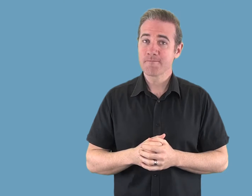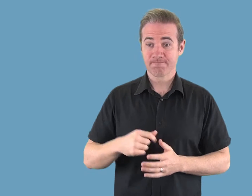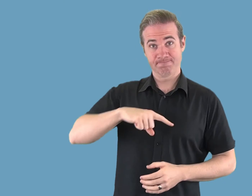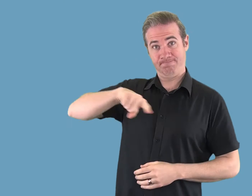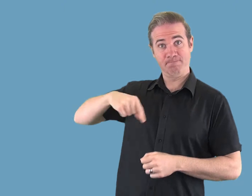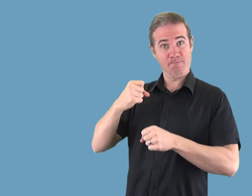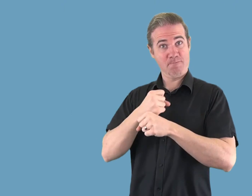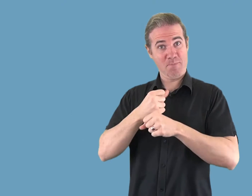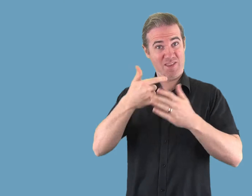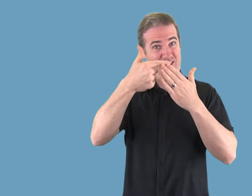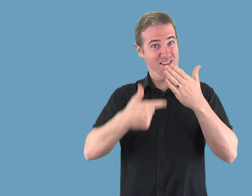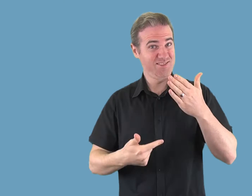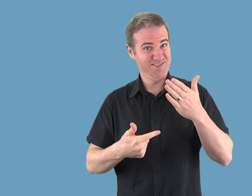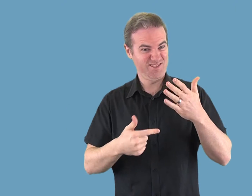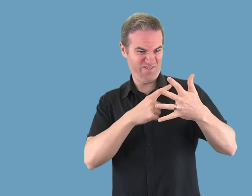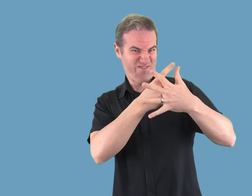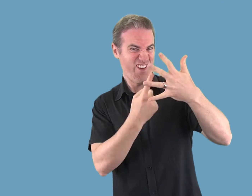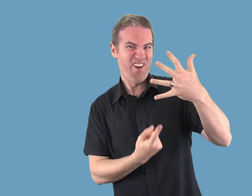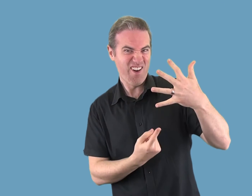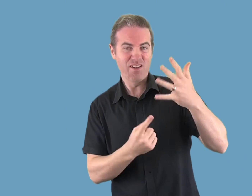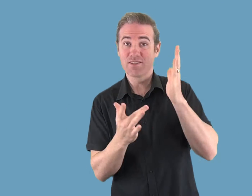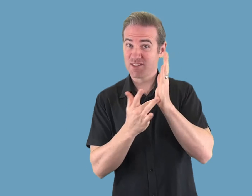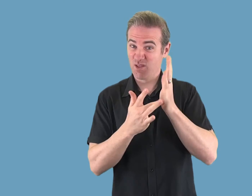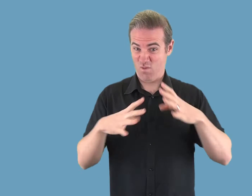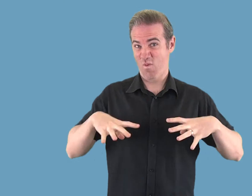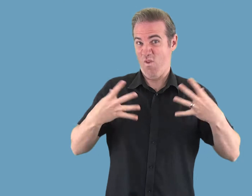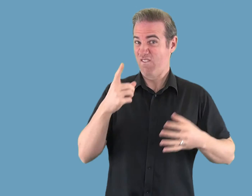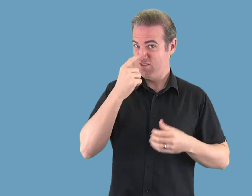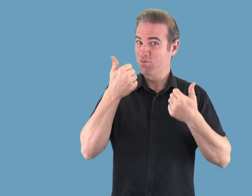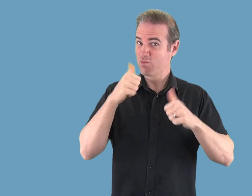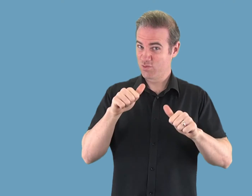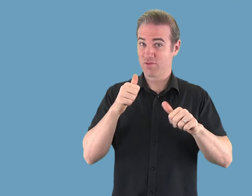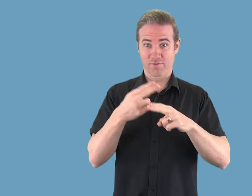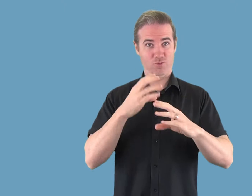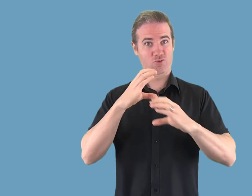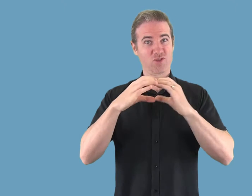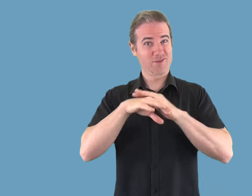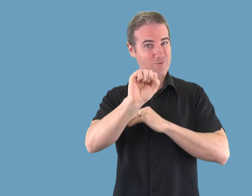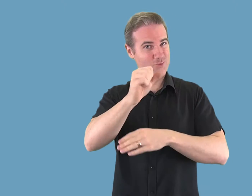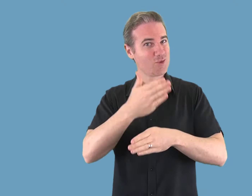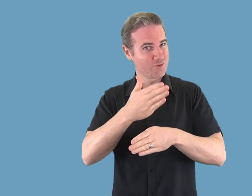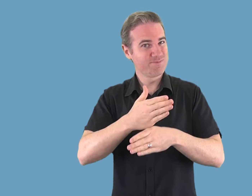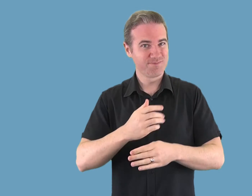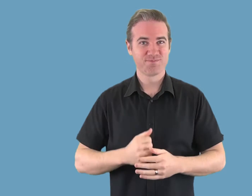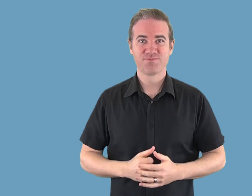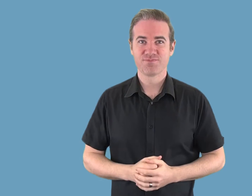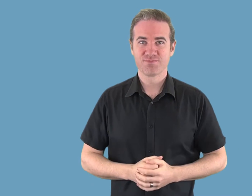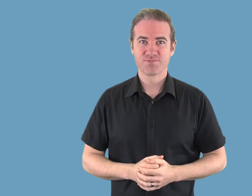work, so we've compiled a list of readily available tech options to help you out.